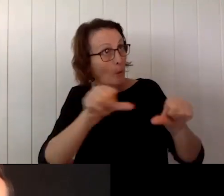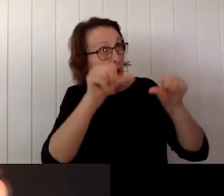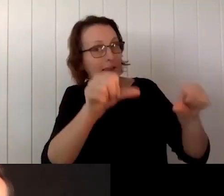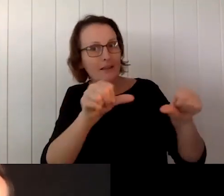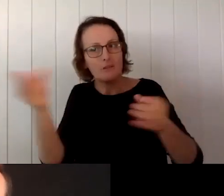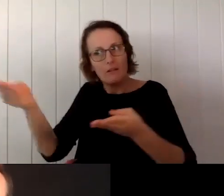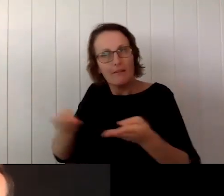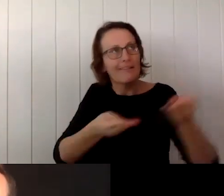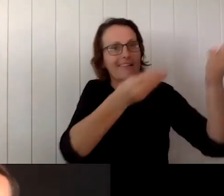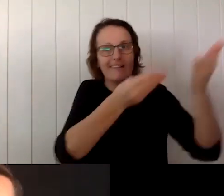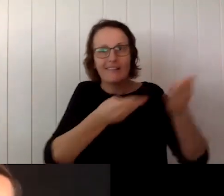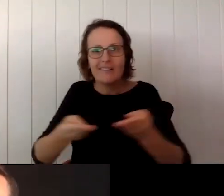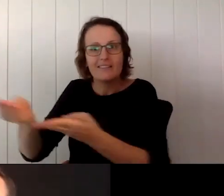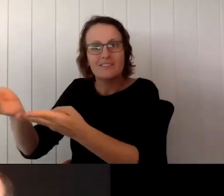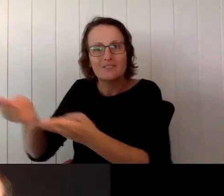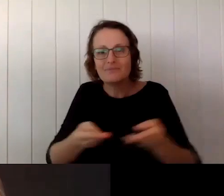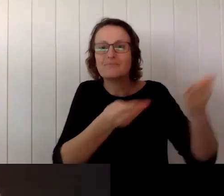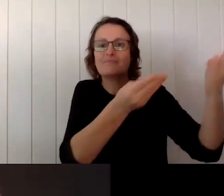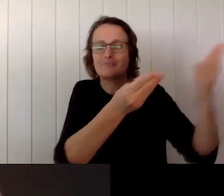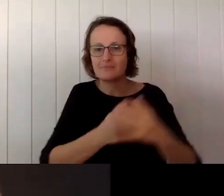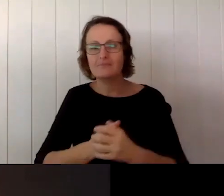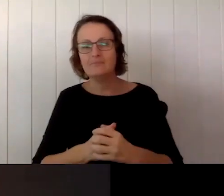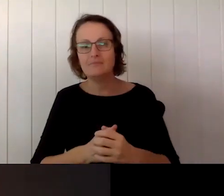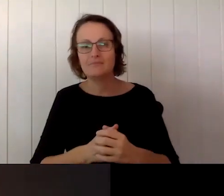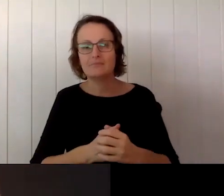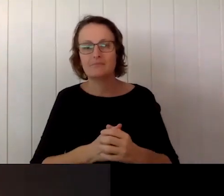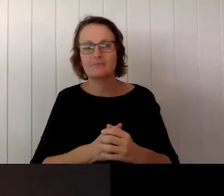people." >> Thanks, Daniel. In fact, just sending them an email saying,